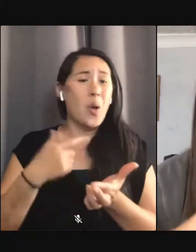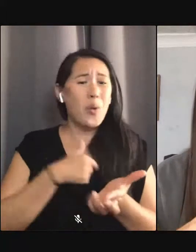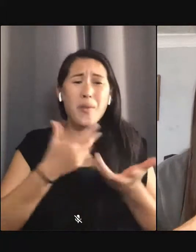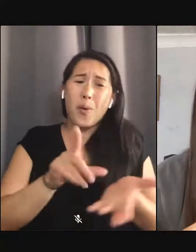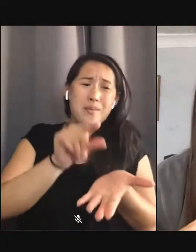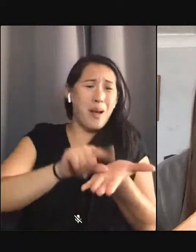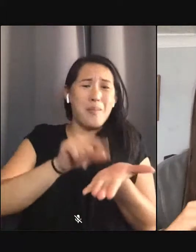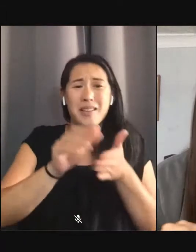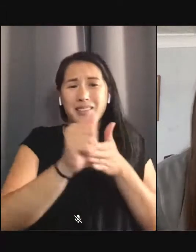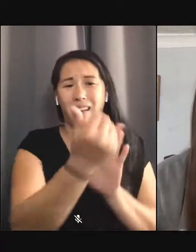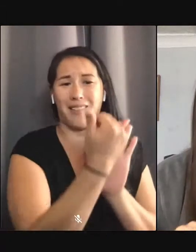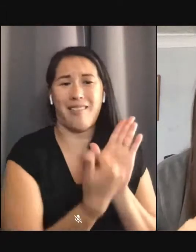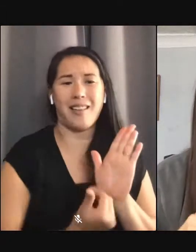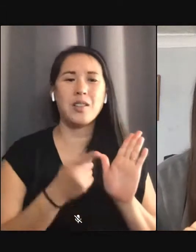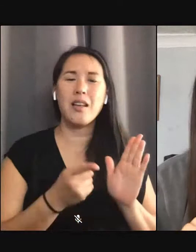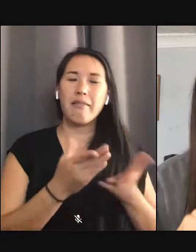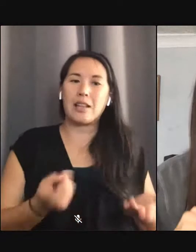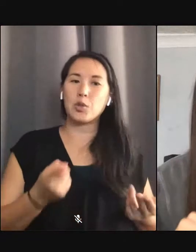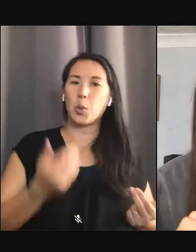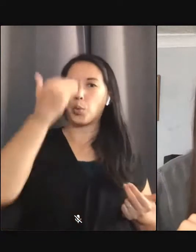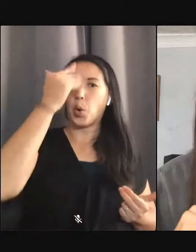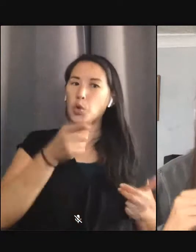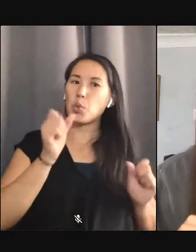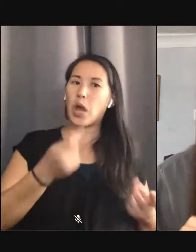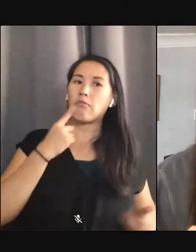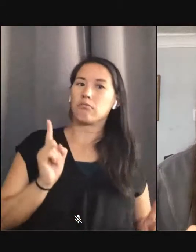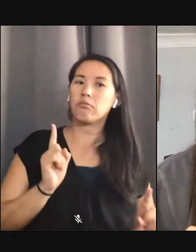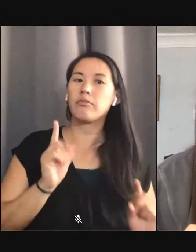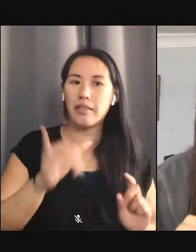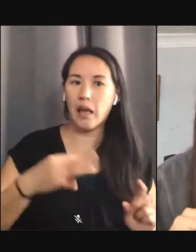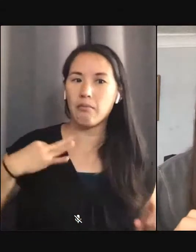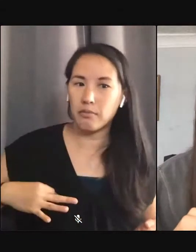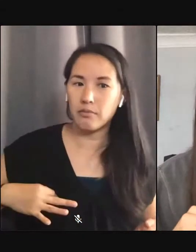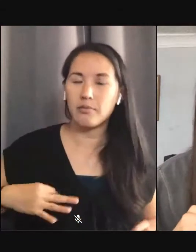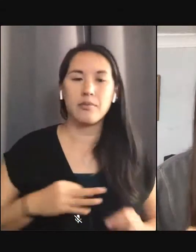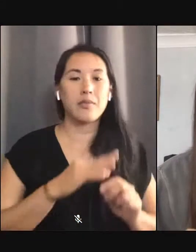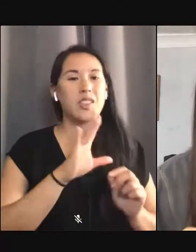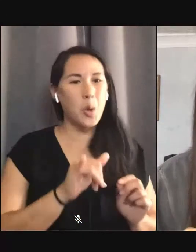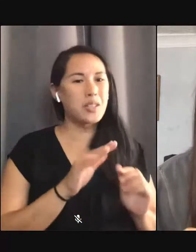that you know for sure can hit you can hit and they are beneficial and then two like the grammar